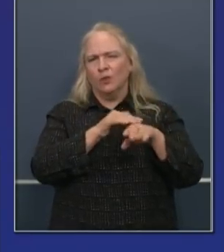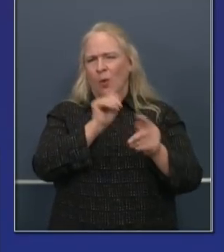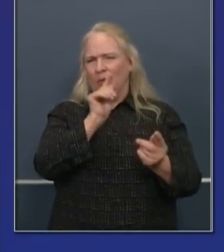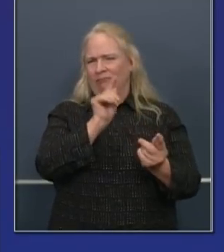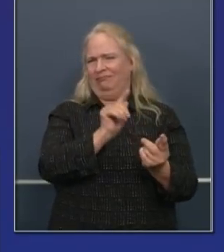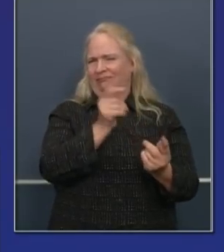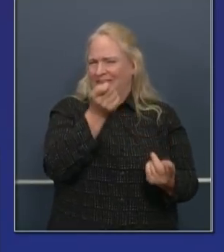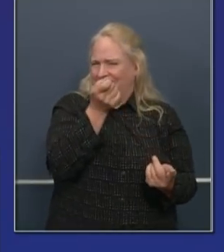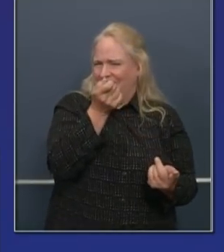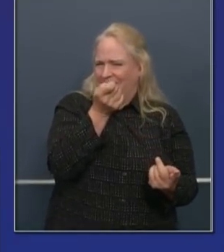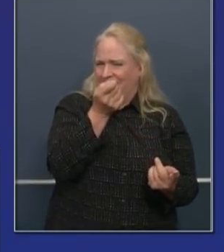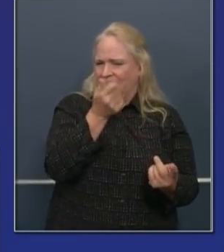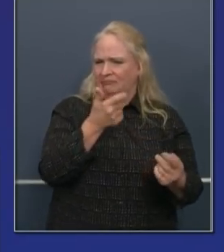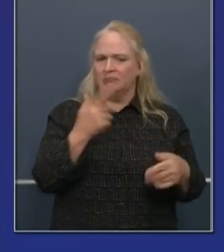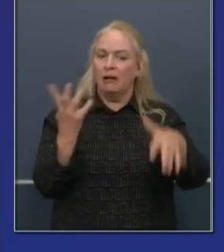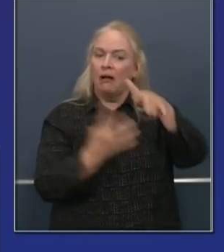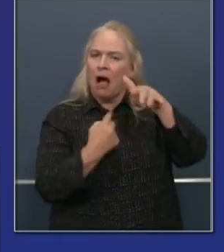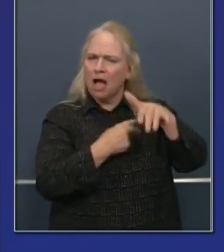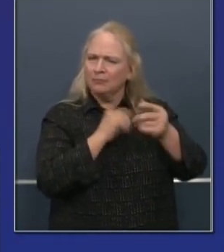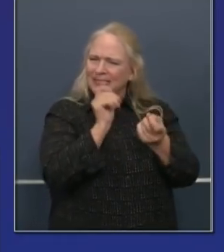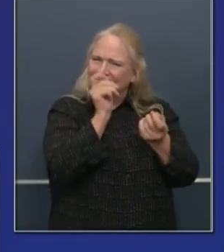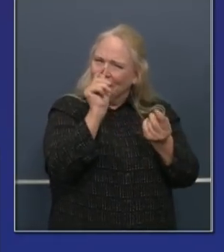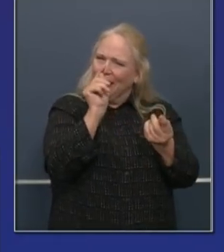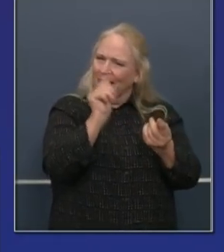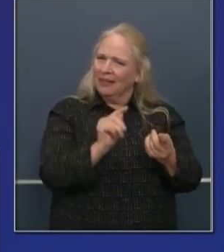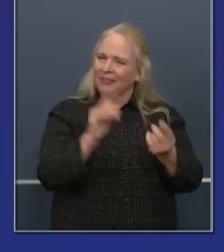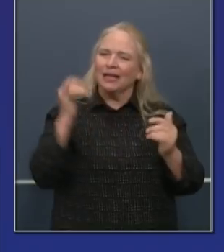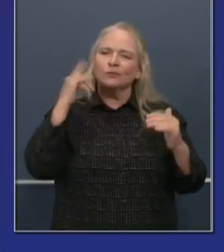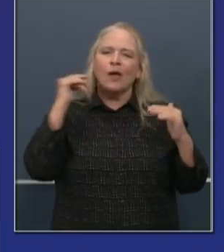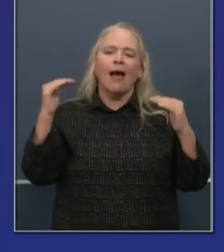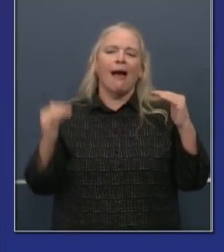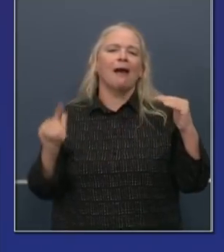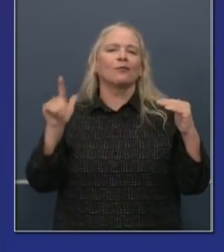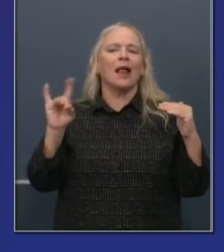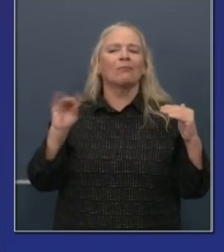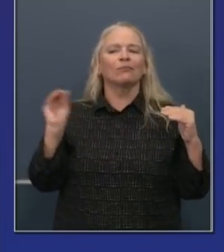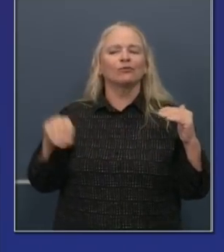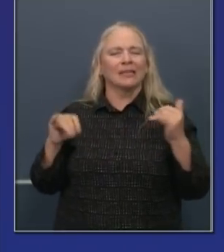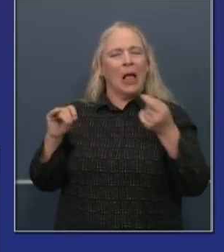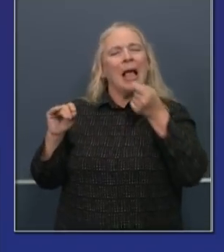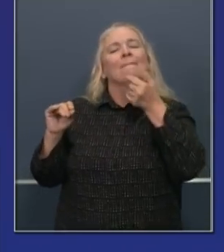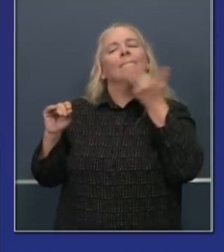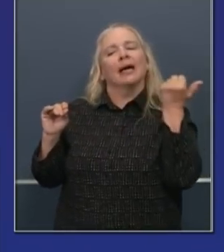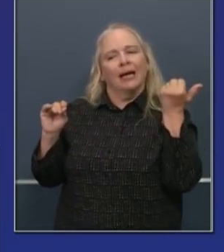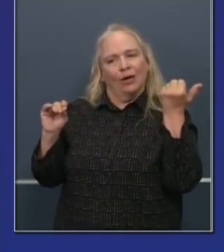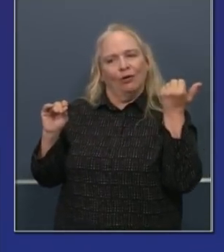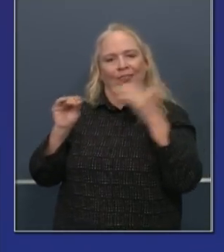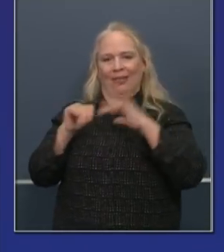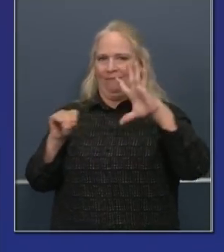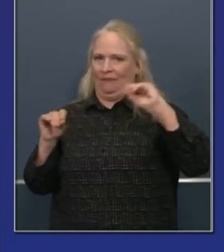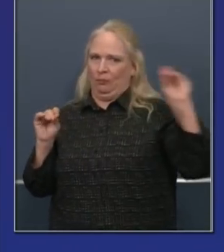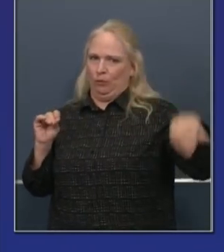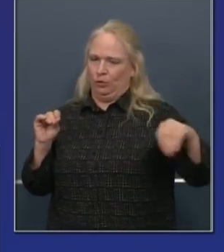WE SAW A 50% INCREASE AND WE'RE SEEING MODIST PRODUCTION RATE OF GROWTH IN HOSPITALIZATIONS AND THAT'S THE 28% OF A TWO